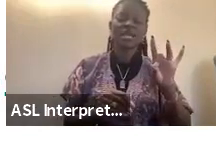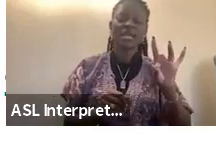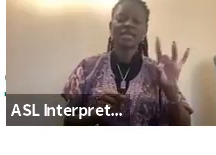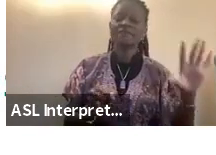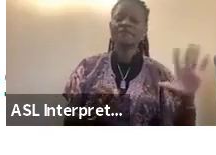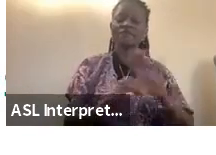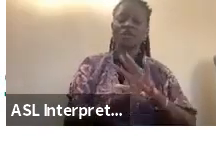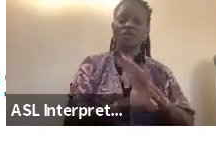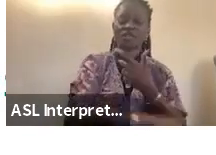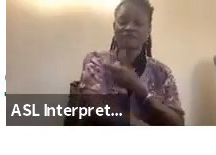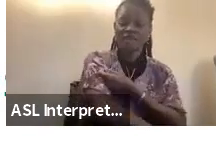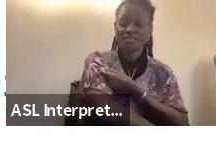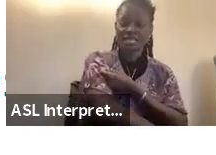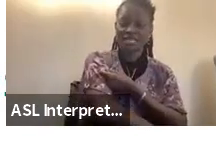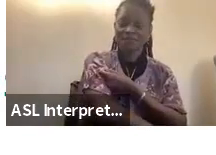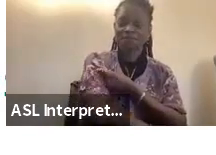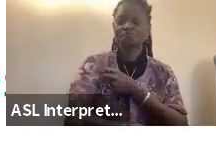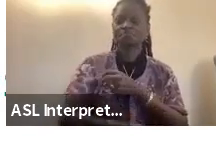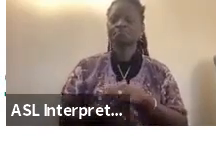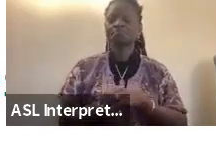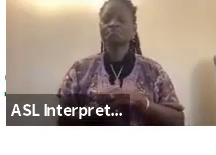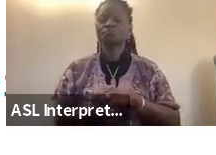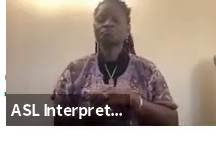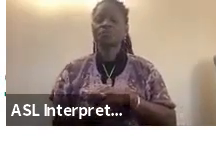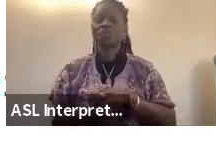For residents who are fully vaccinated.